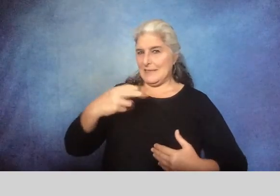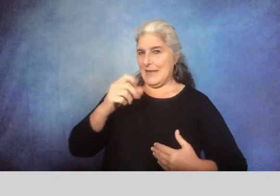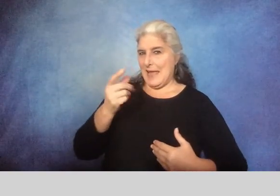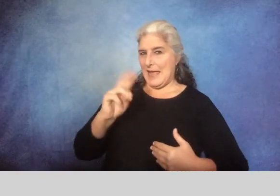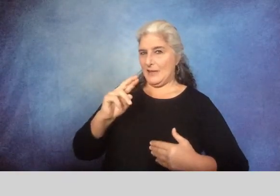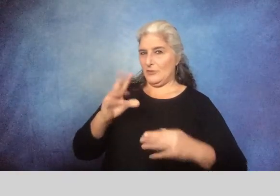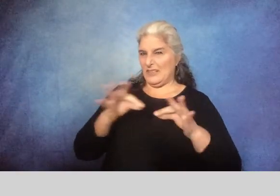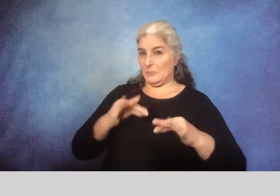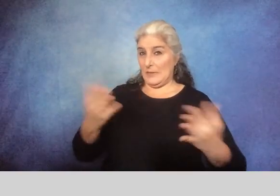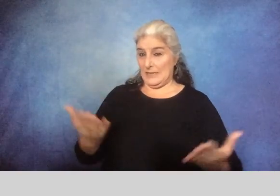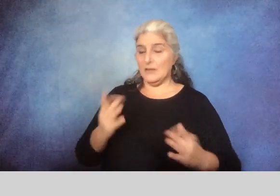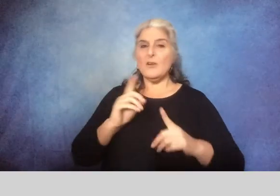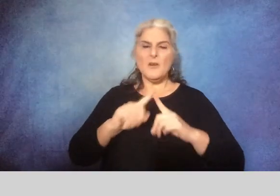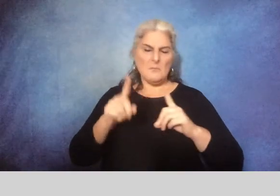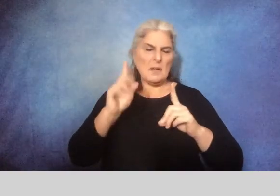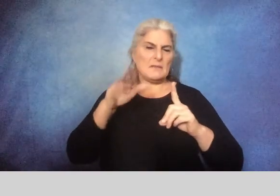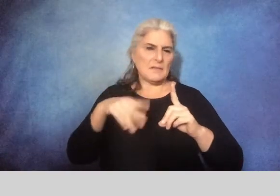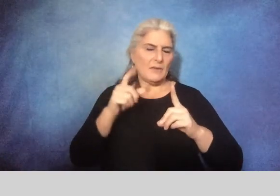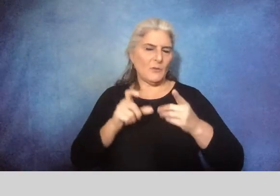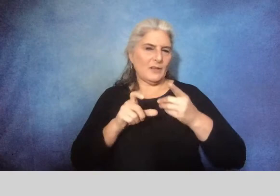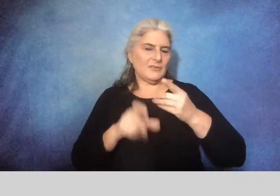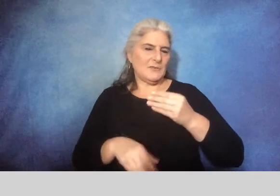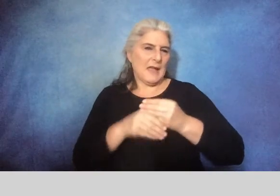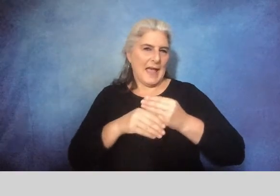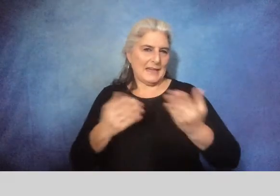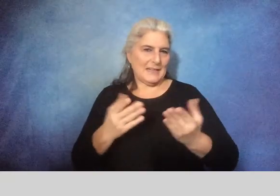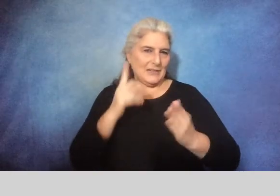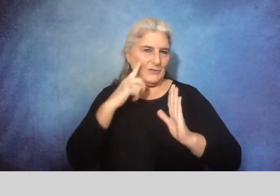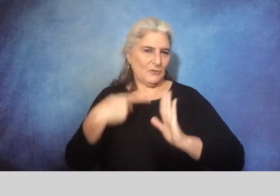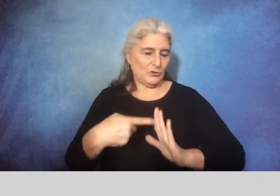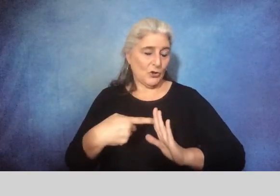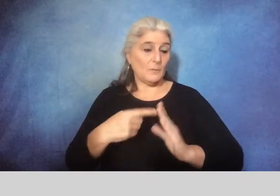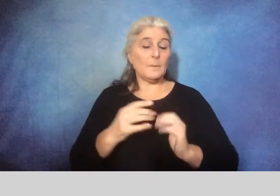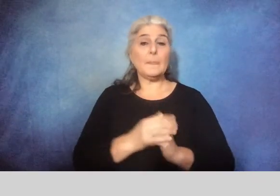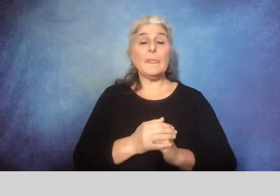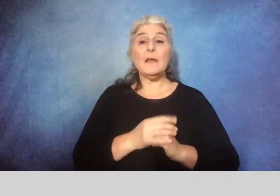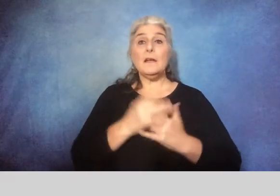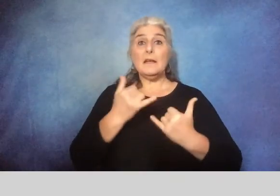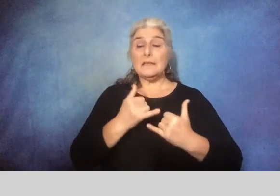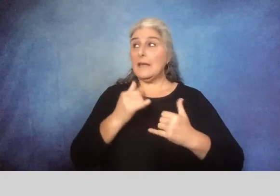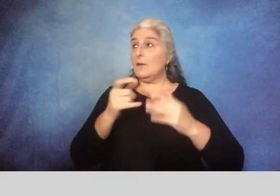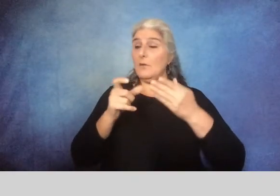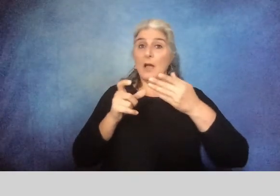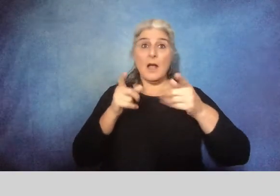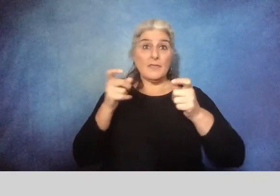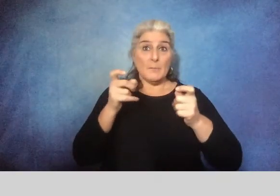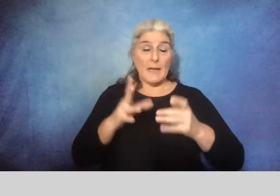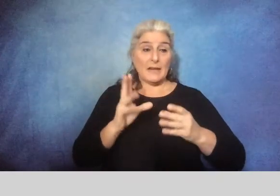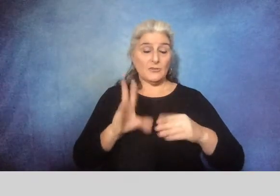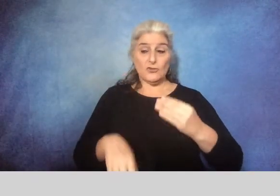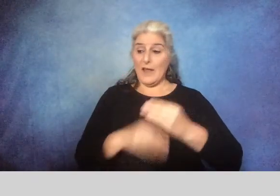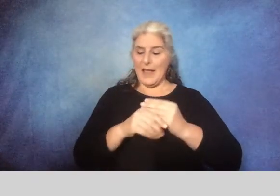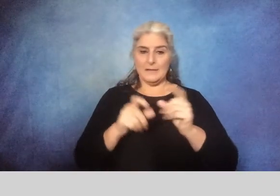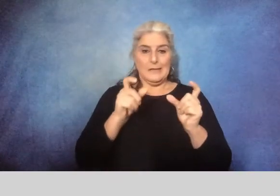And once the plugin manager loads all the plugins, now the search functionality kicks in